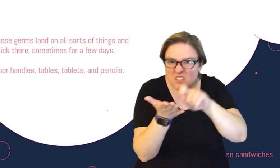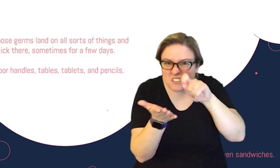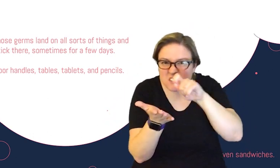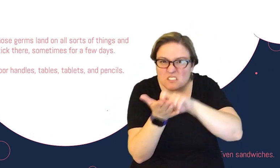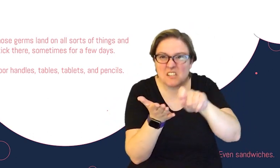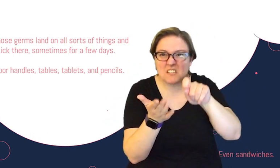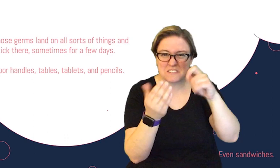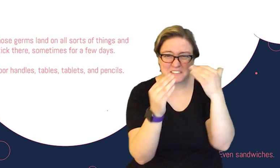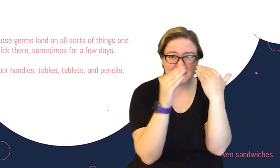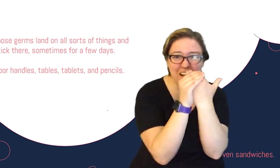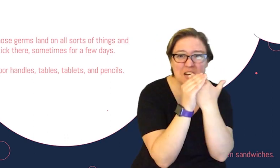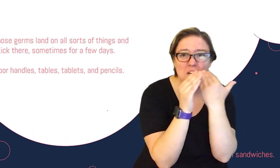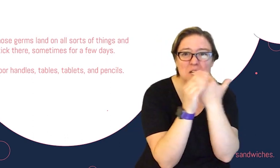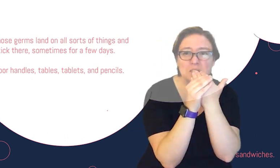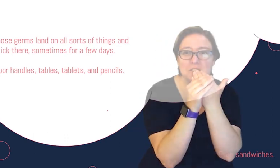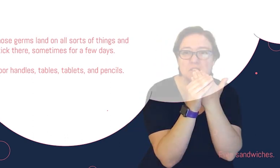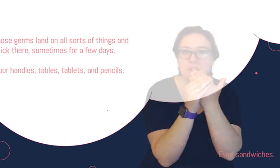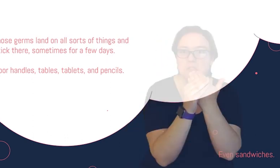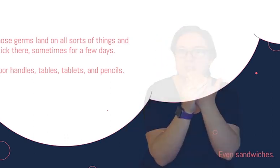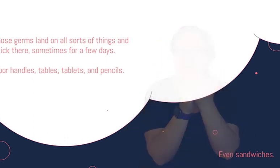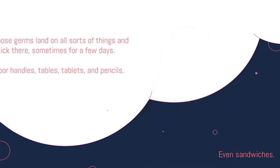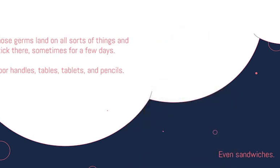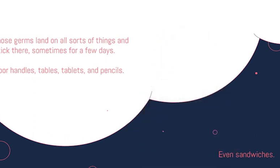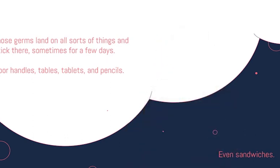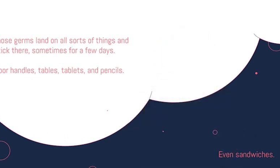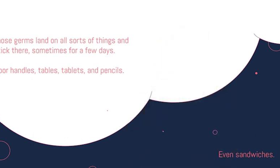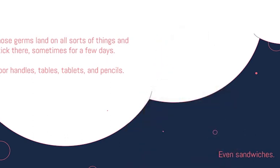pencils, even a sandwich.